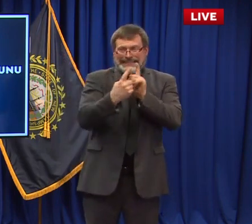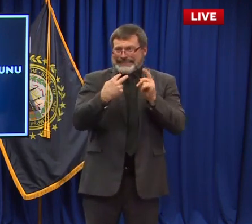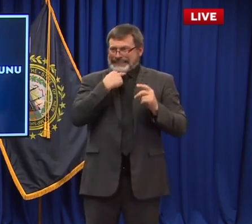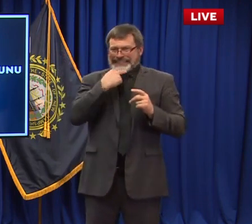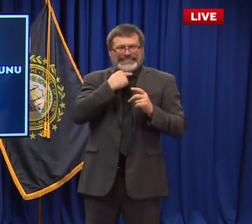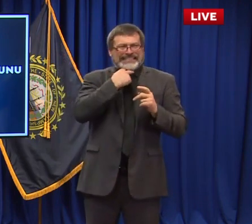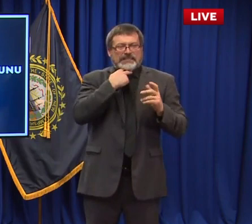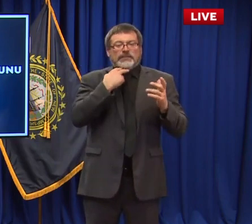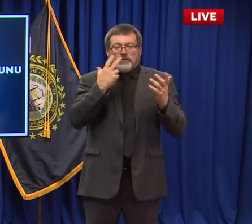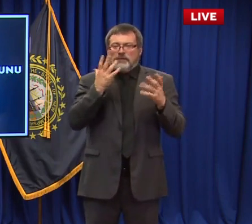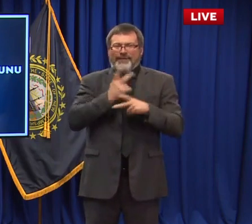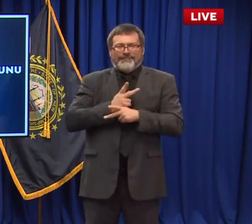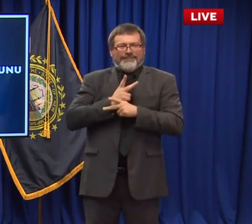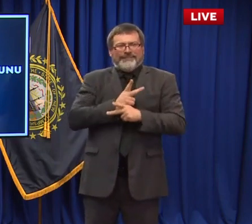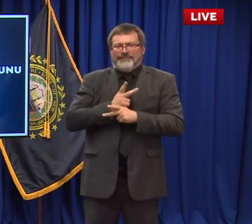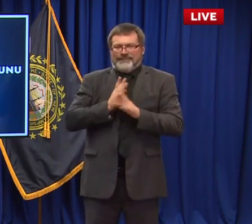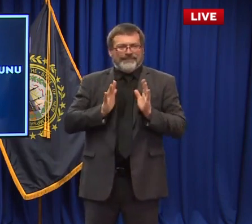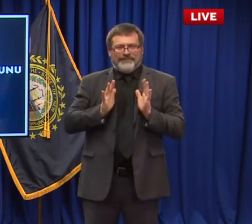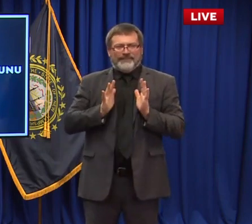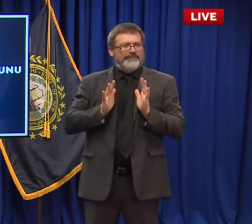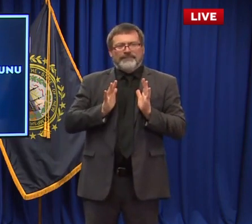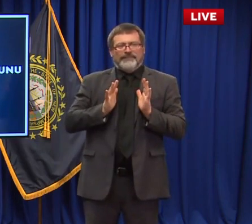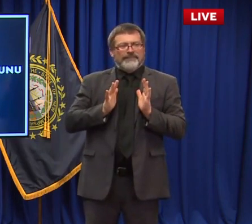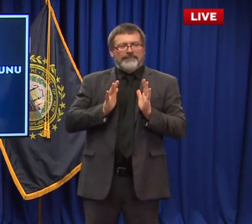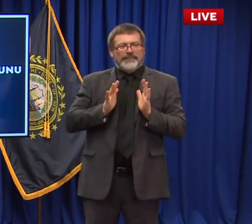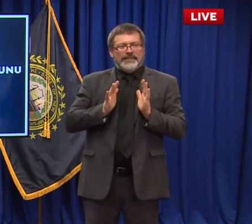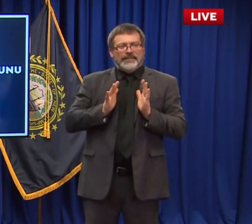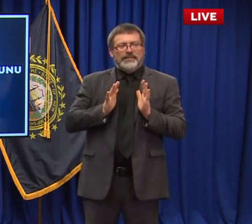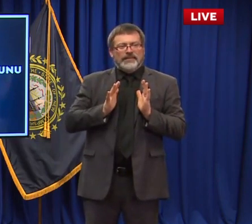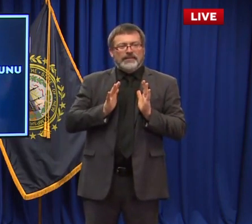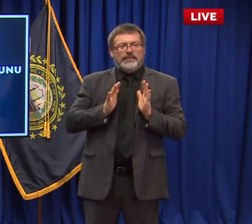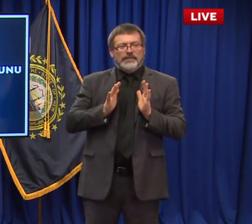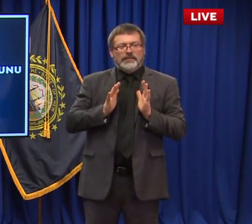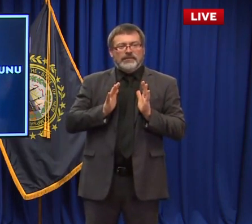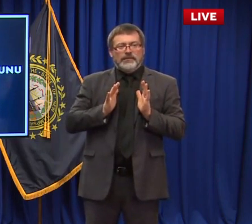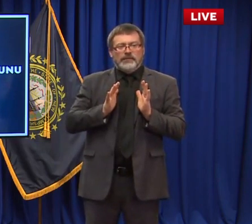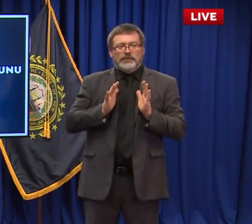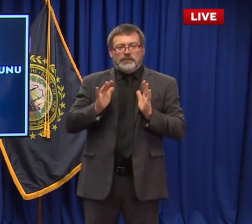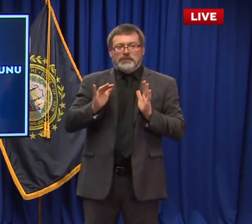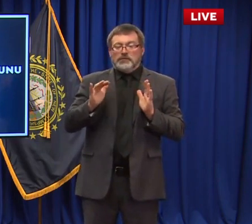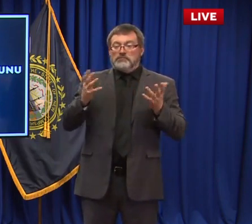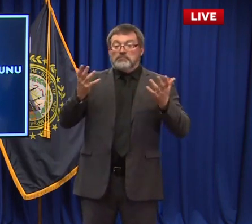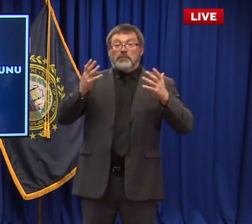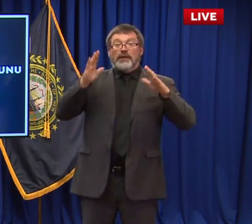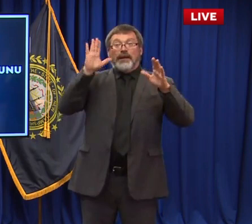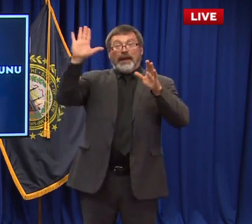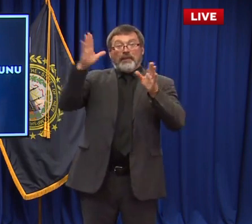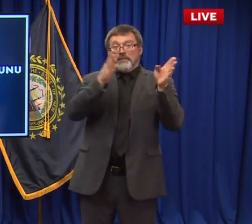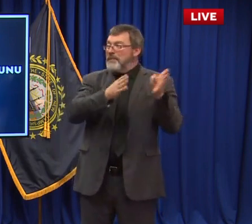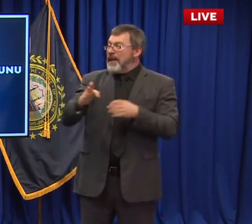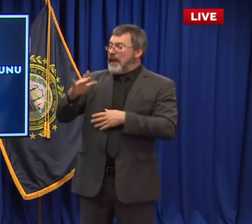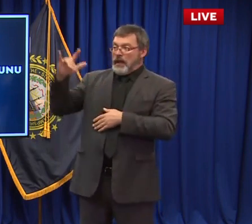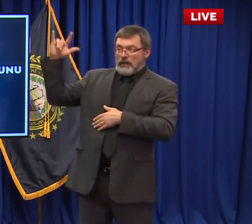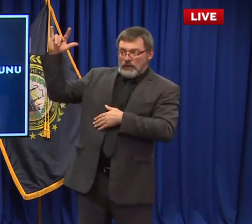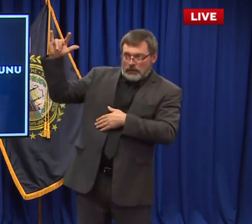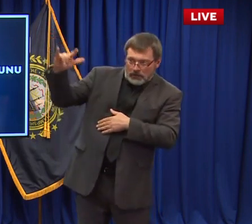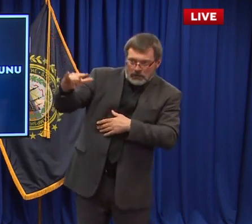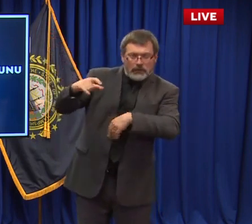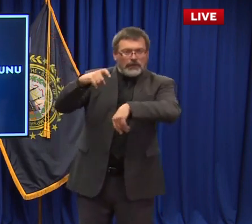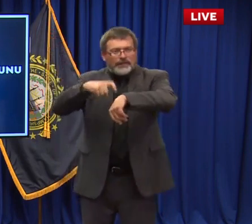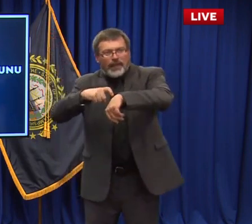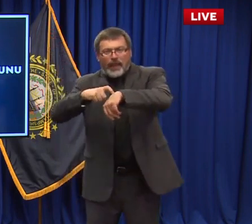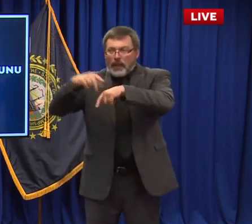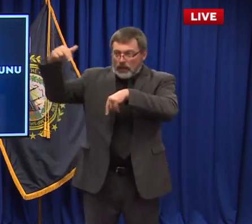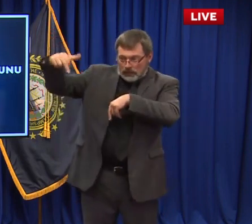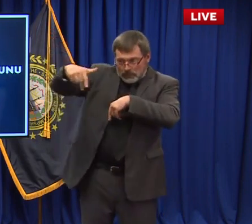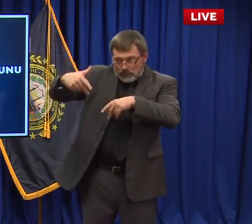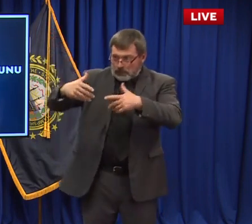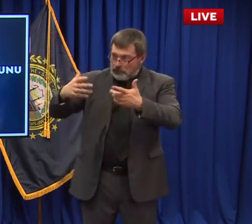WE KNOW IT IS NOT ALWAYS POSSIBLE, BUT I’M NOT SURE EXACTLY WHAT THE LOGISTICS OF THE PRESIDENT’S ARRIVAL WILL BE.